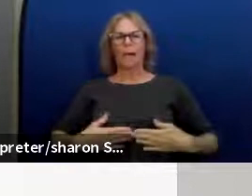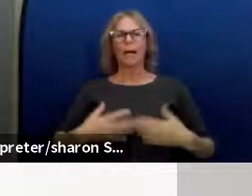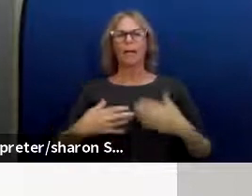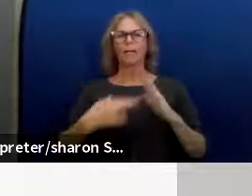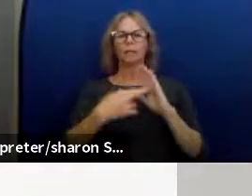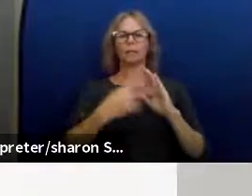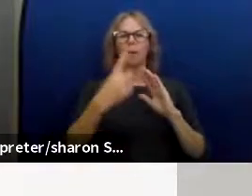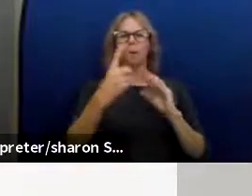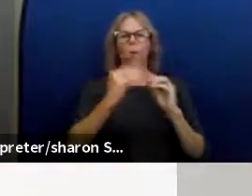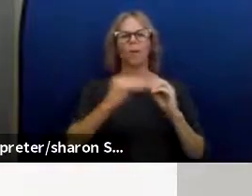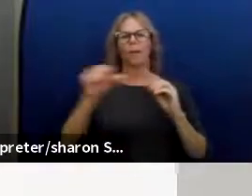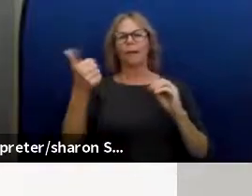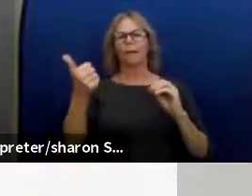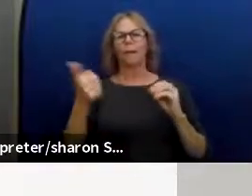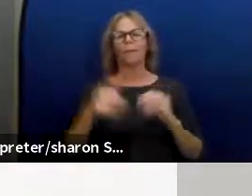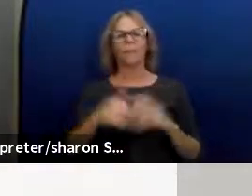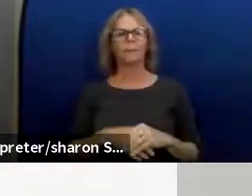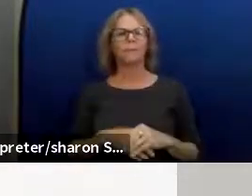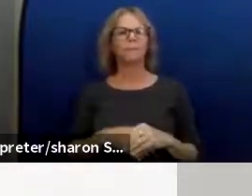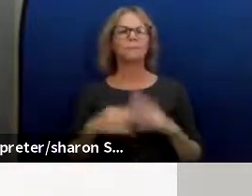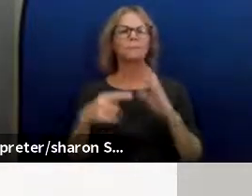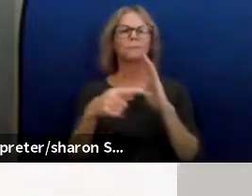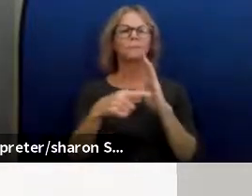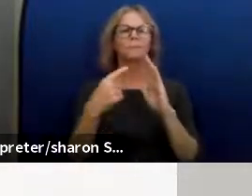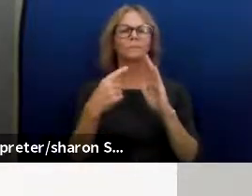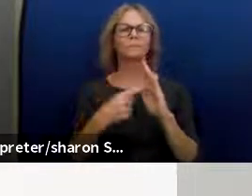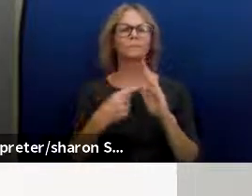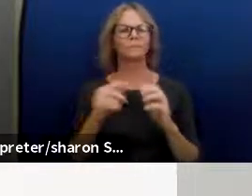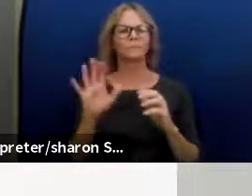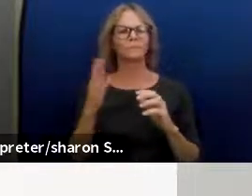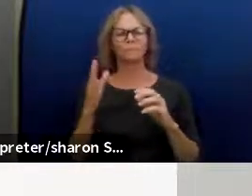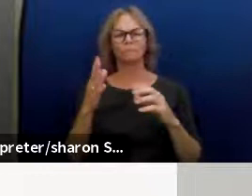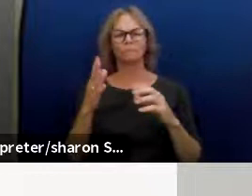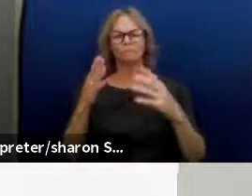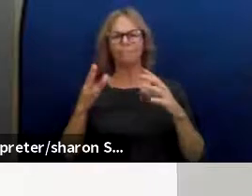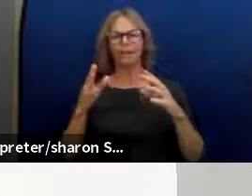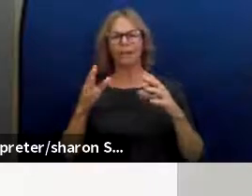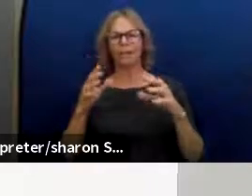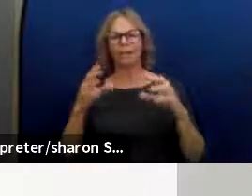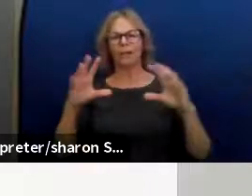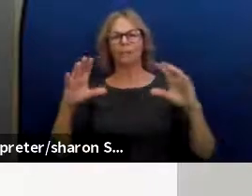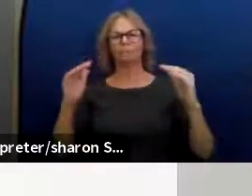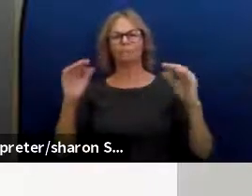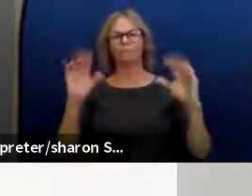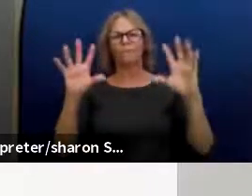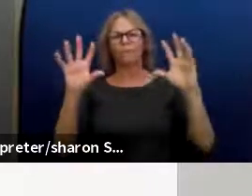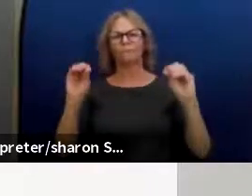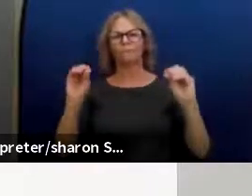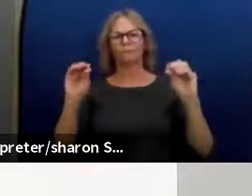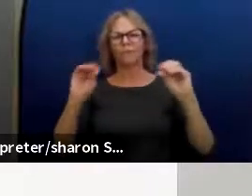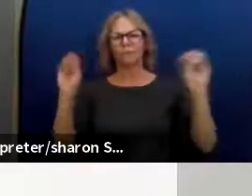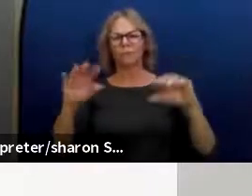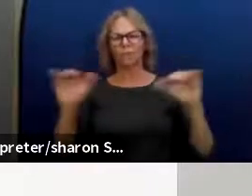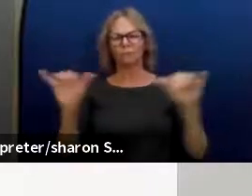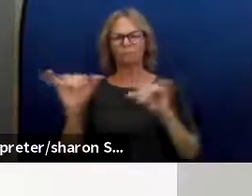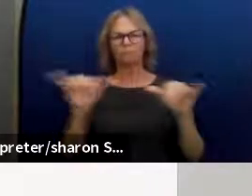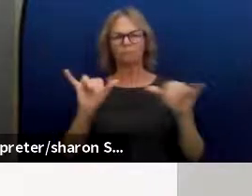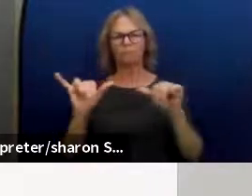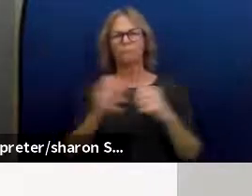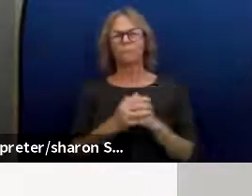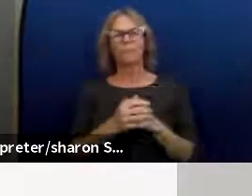more than more than the other. But sometimes there's kind of an even split or you know, a combination. Sometimes they do identify as